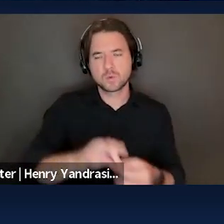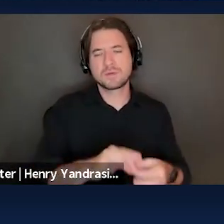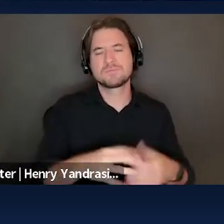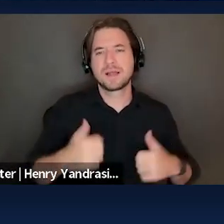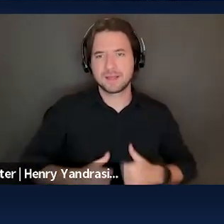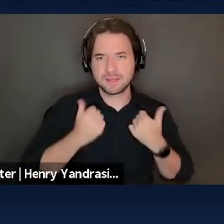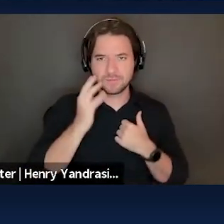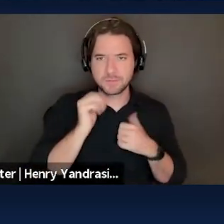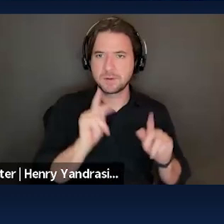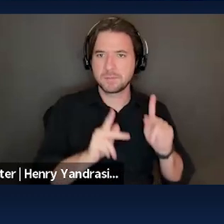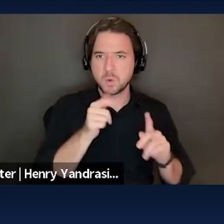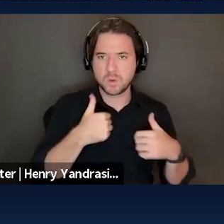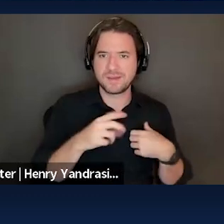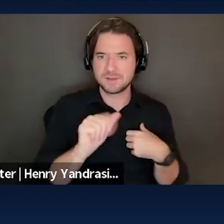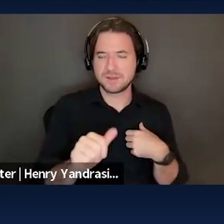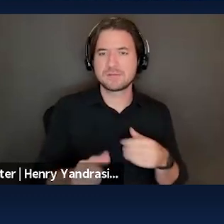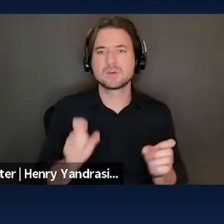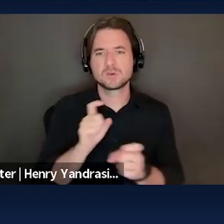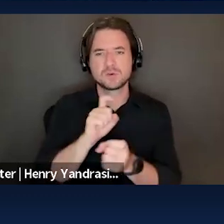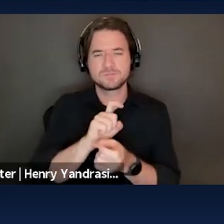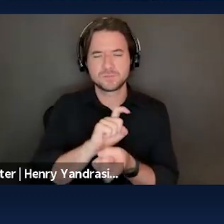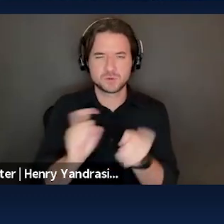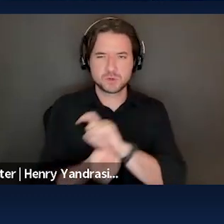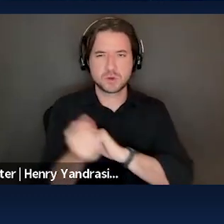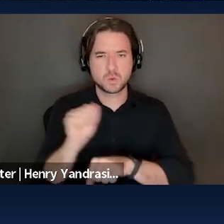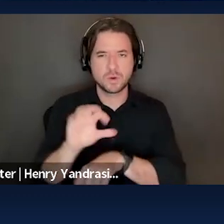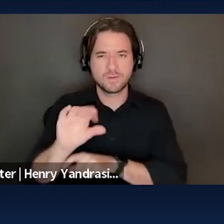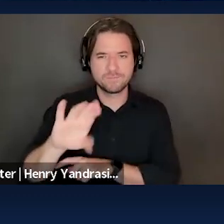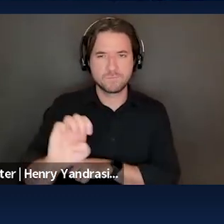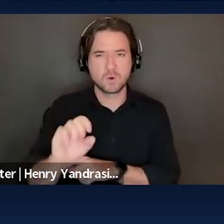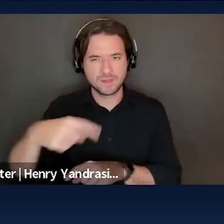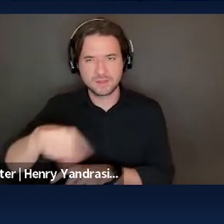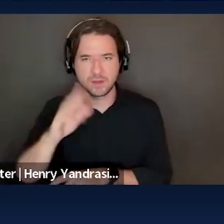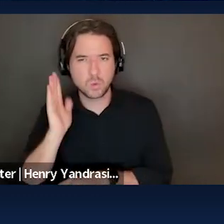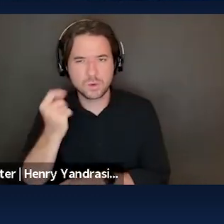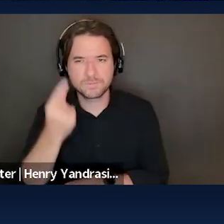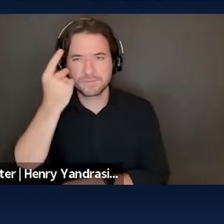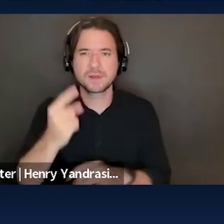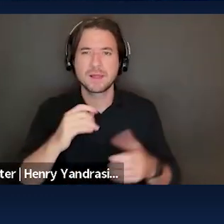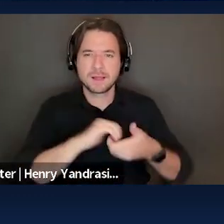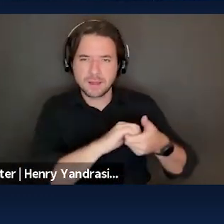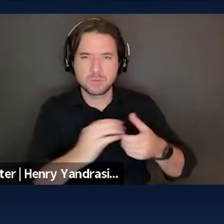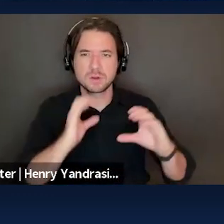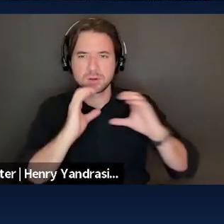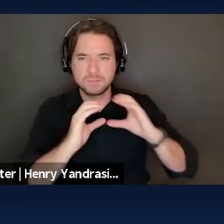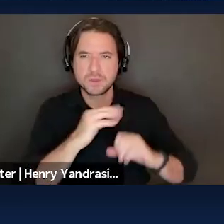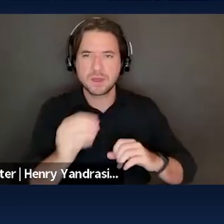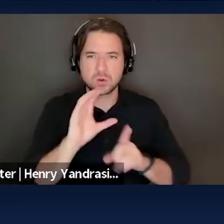healthcare workforce that understands the collaboration. communication, and cultural awareness.